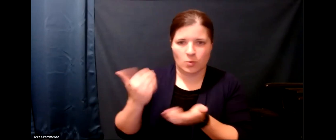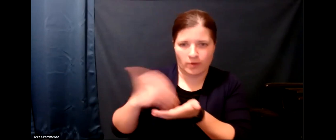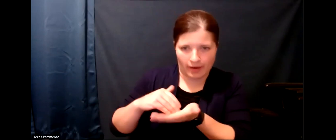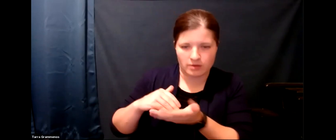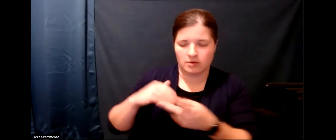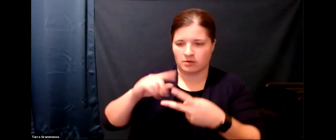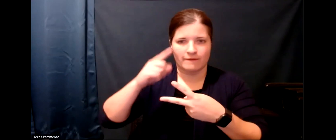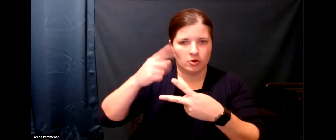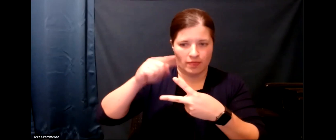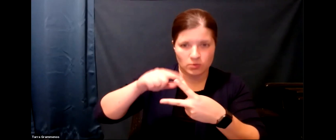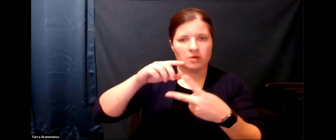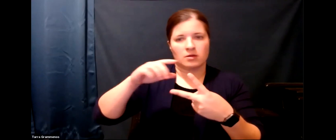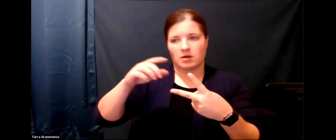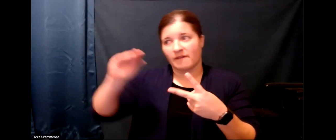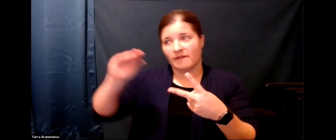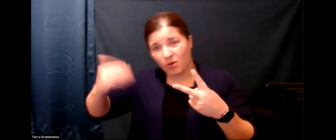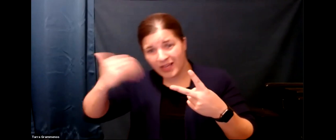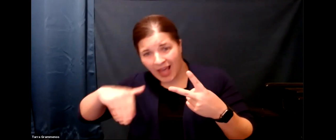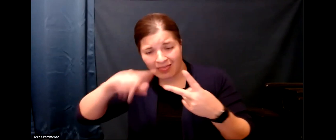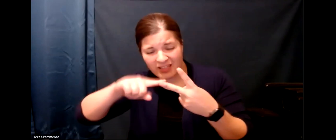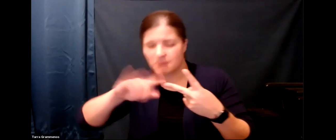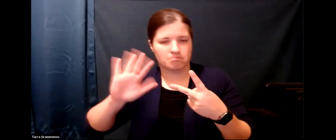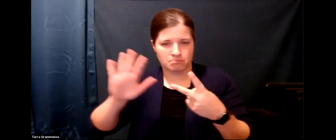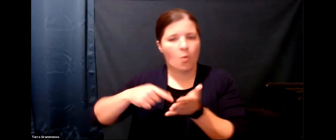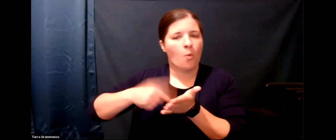General. You can ask for both of those in the same document or the same online feature.